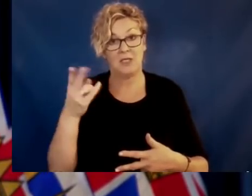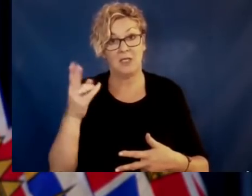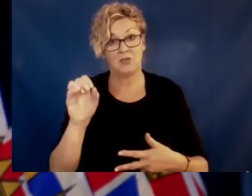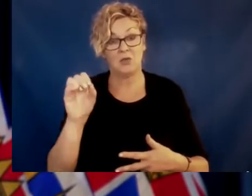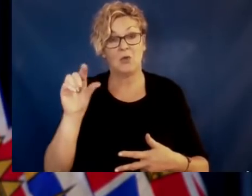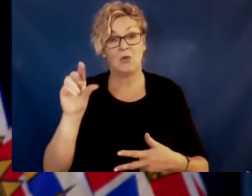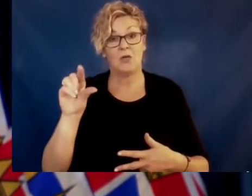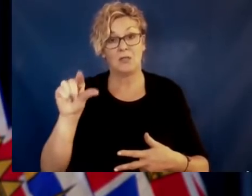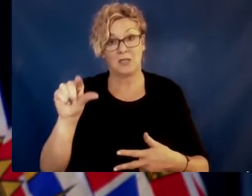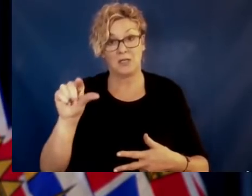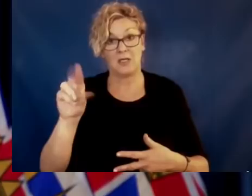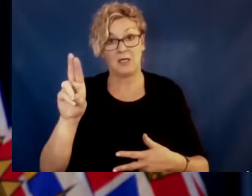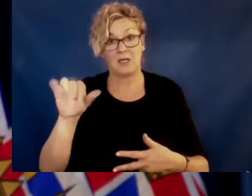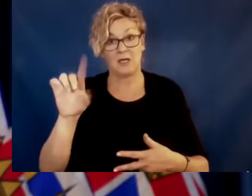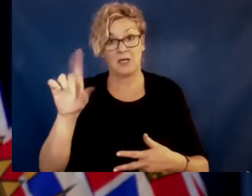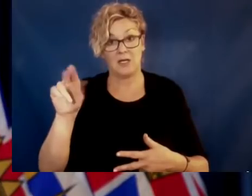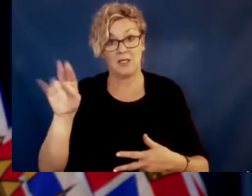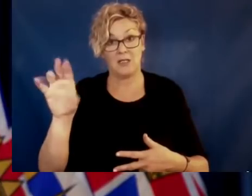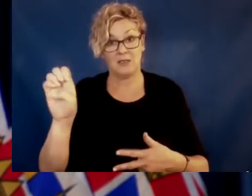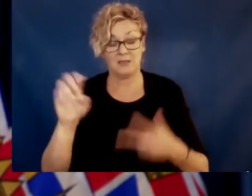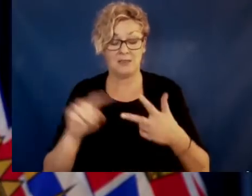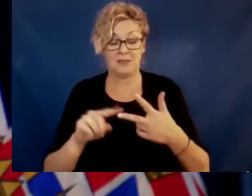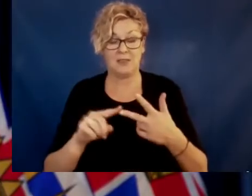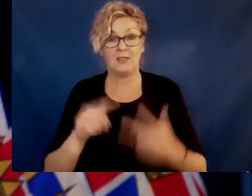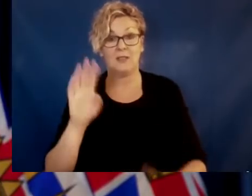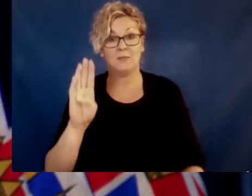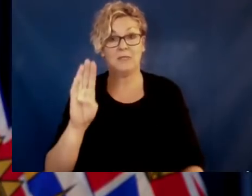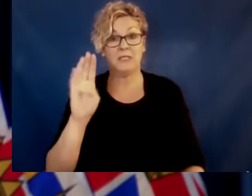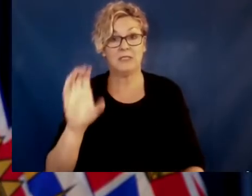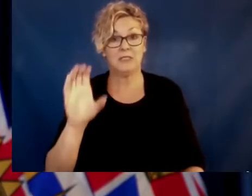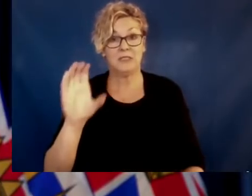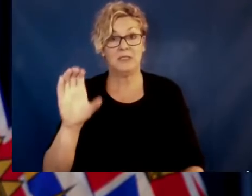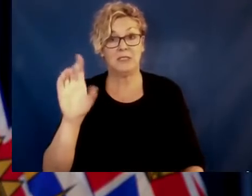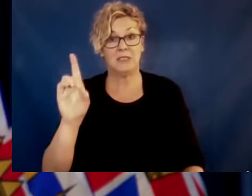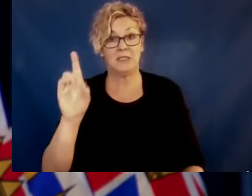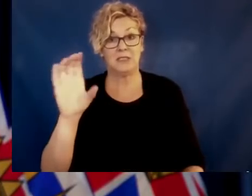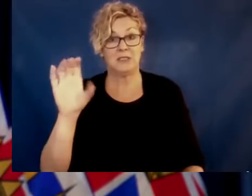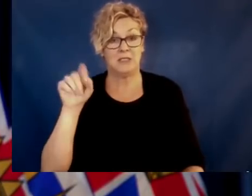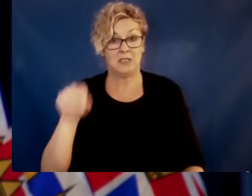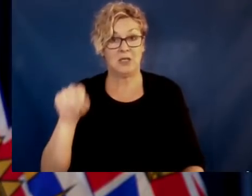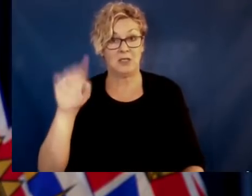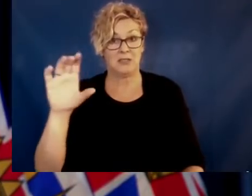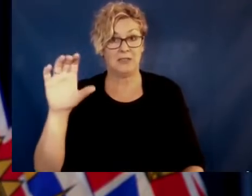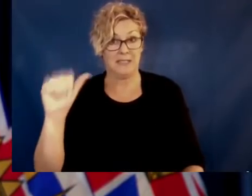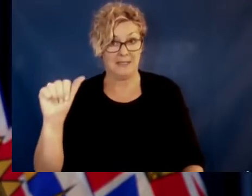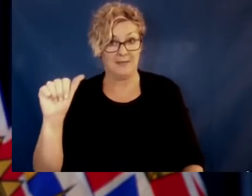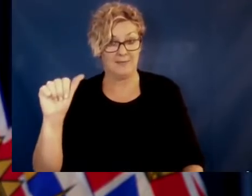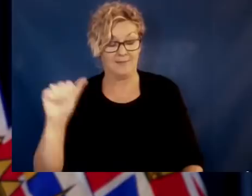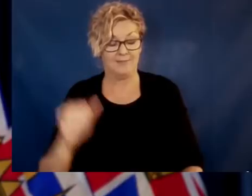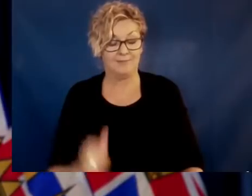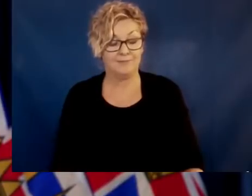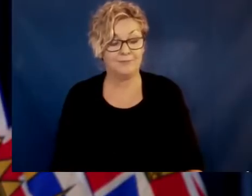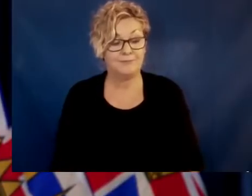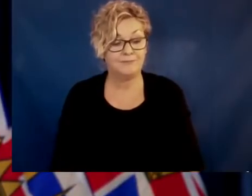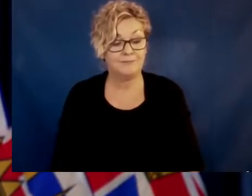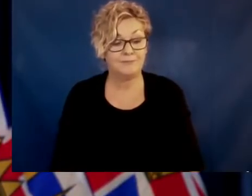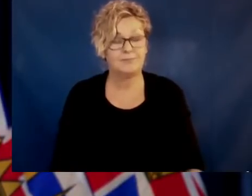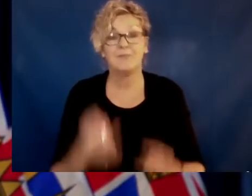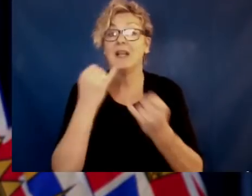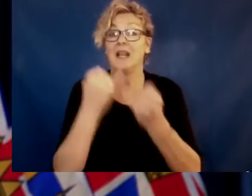visit gave.BC. Last question, Jane Seyd, North Shore News. Hi, Dr Henry.